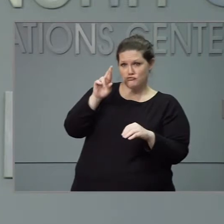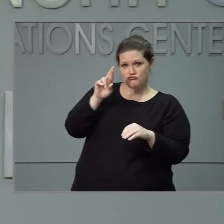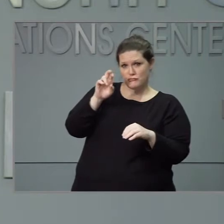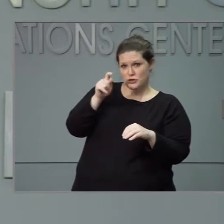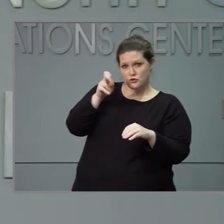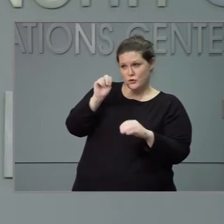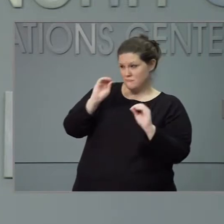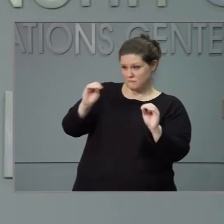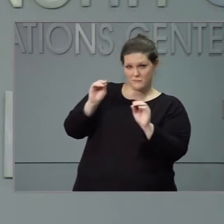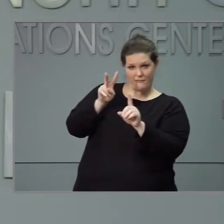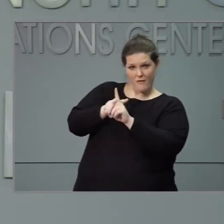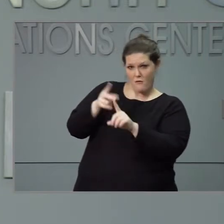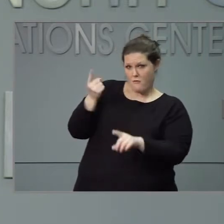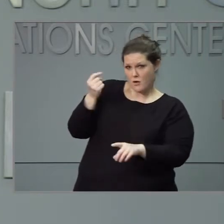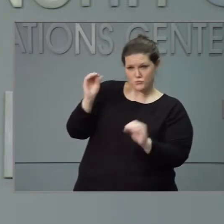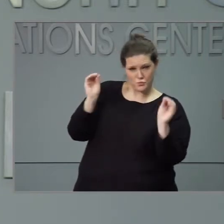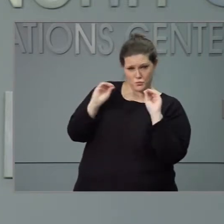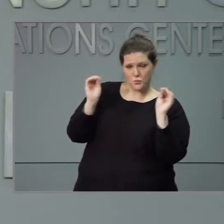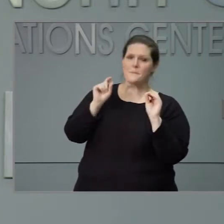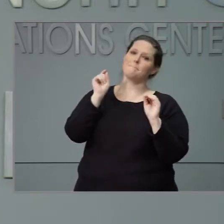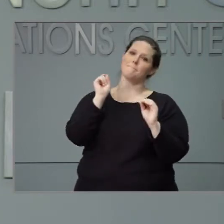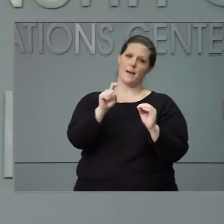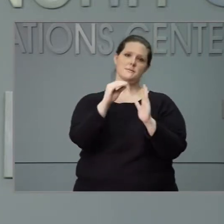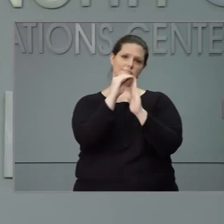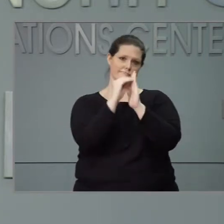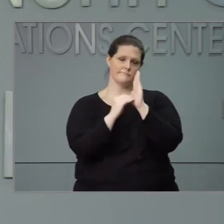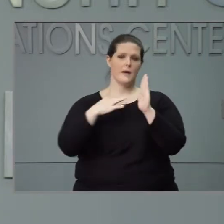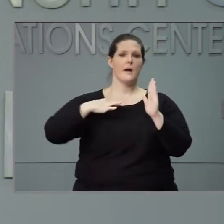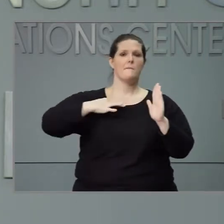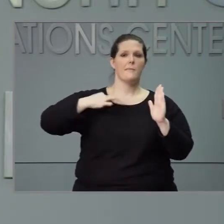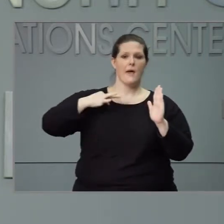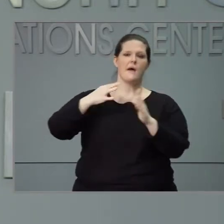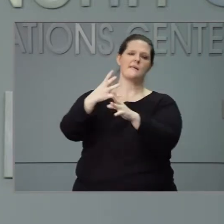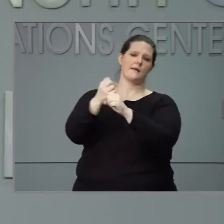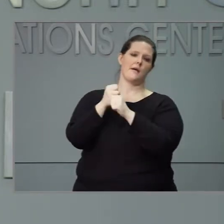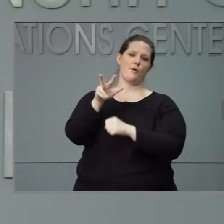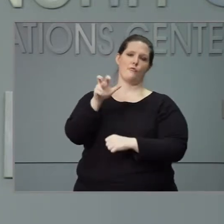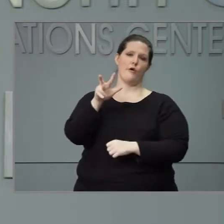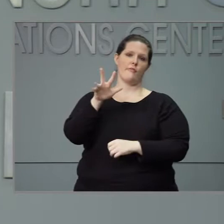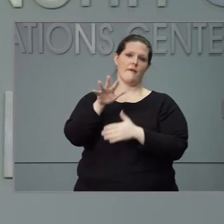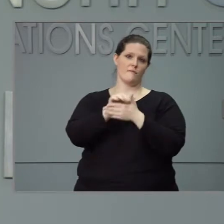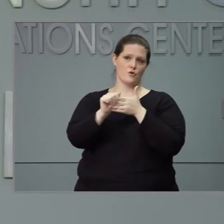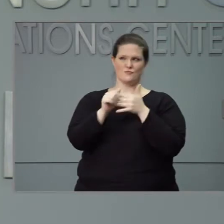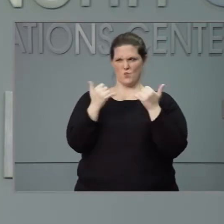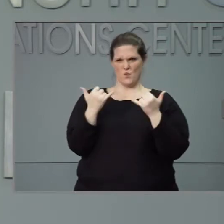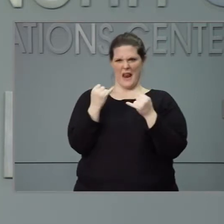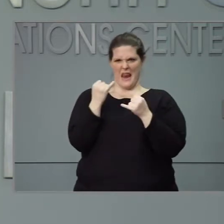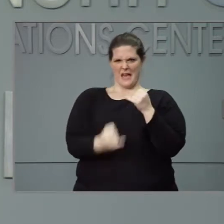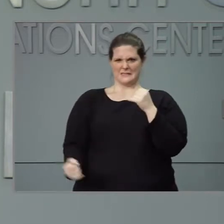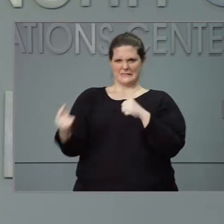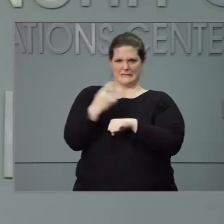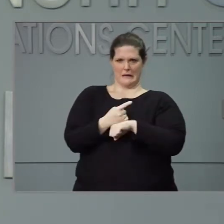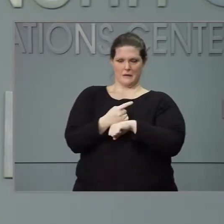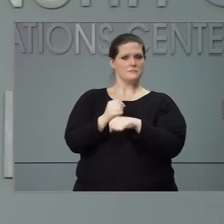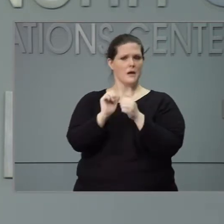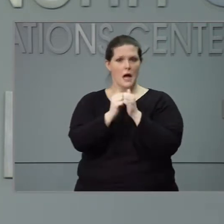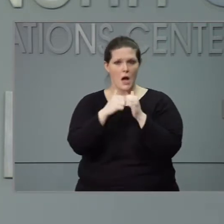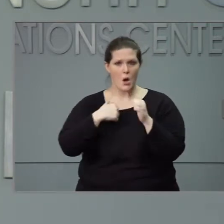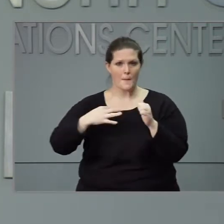USTEDES Y CAROLINA DEL NORTE PRIMERO.